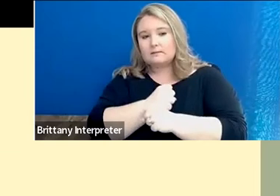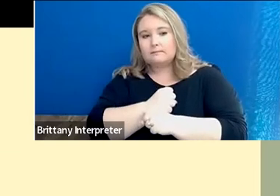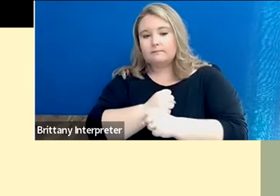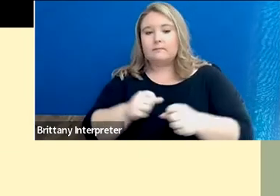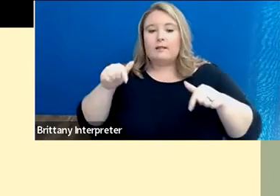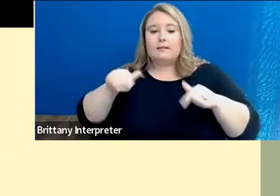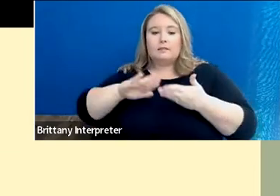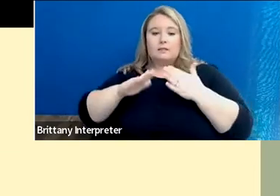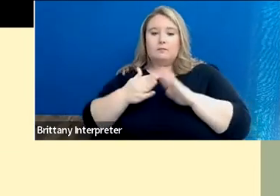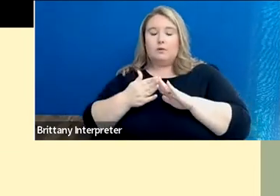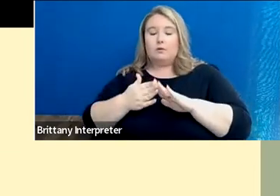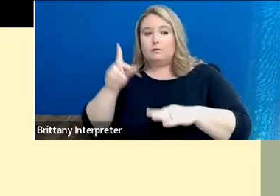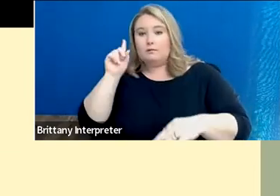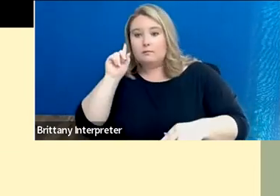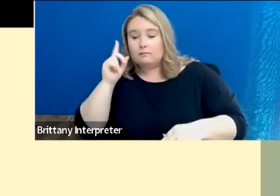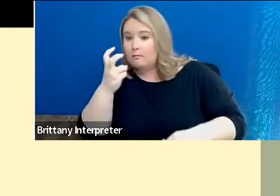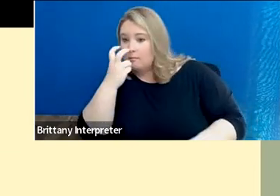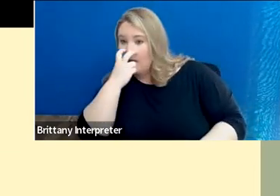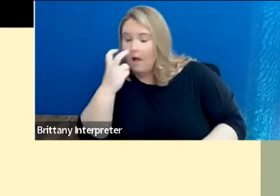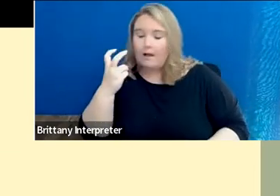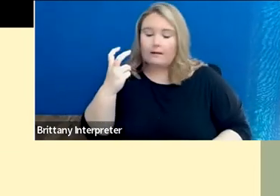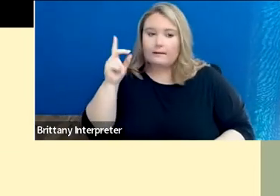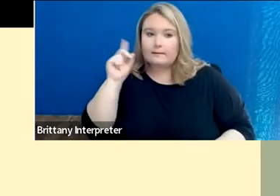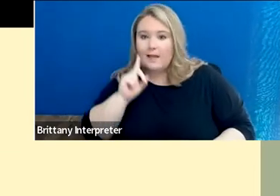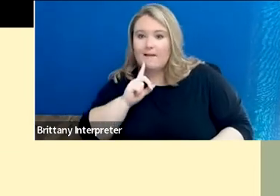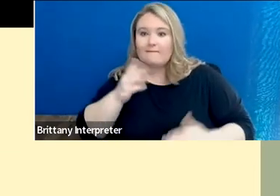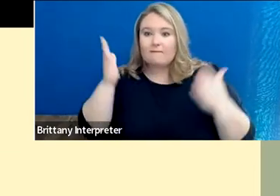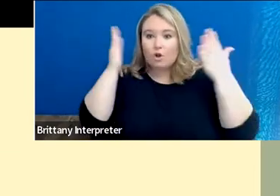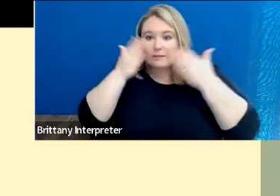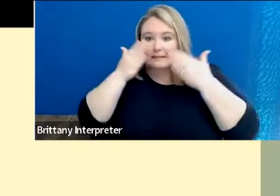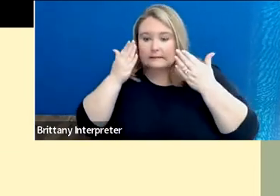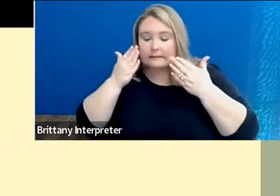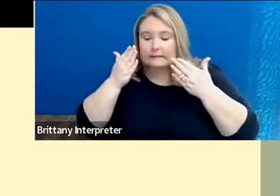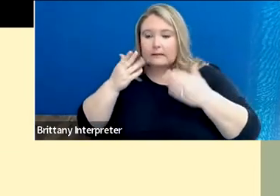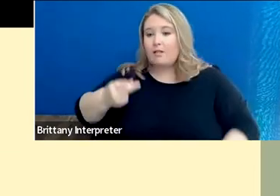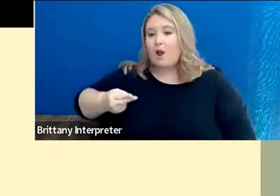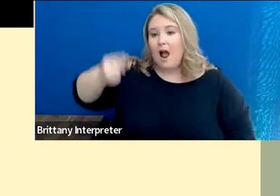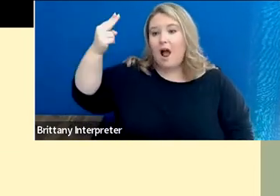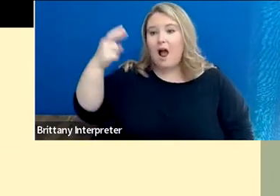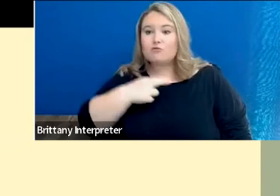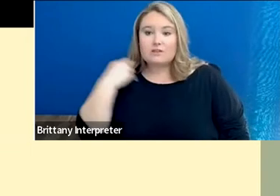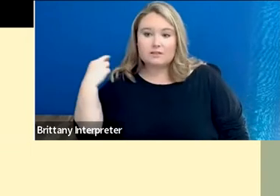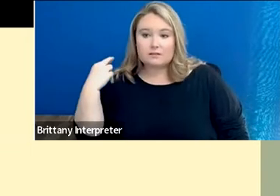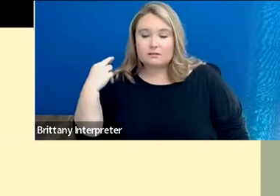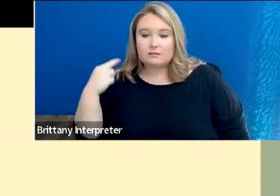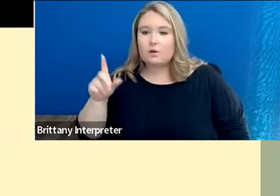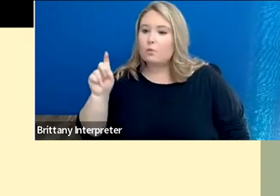blind persons, autistic persons are high risk. We should be safe going to malls, theaters, churches,